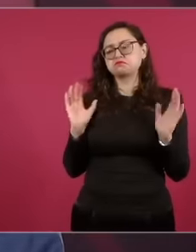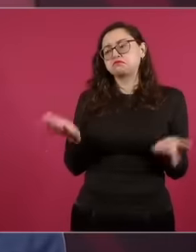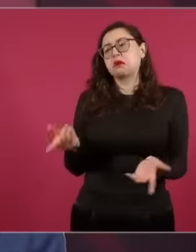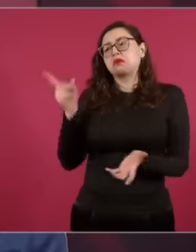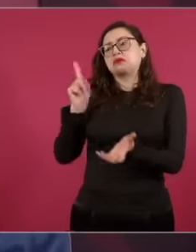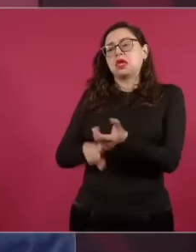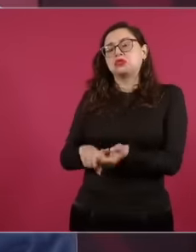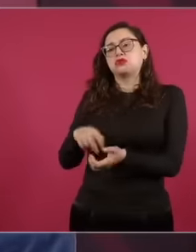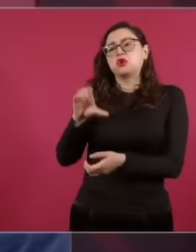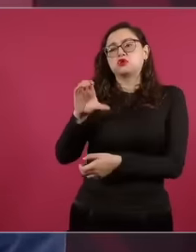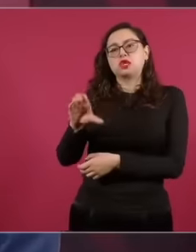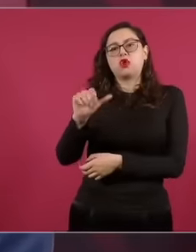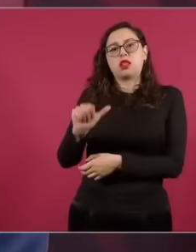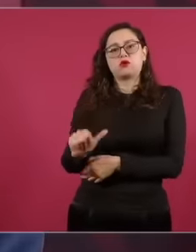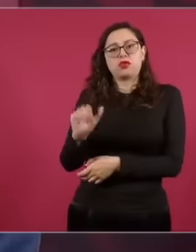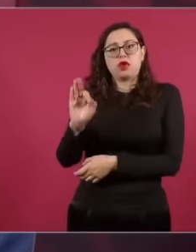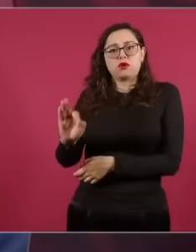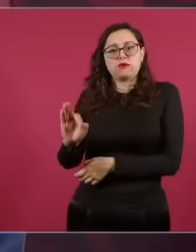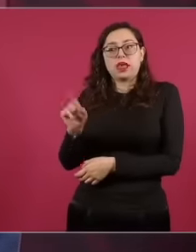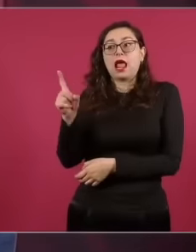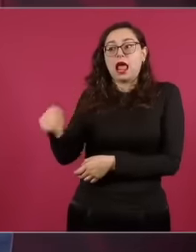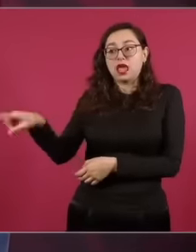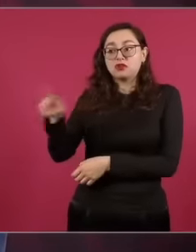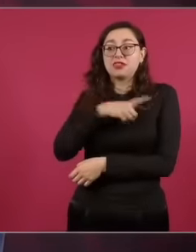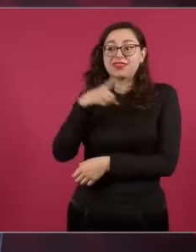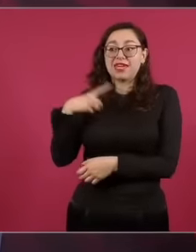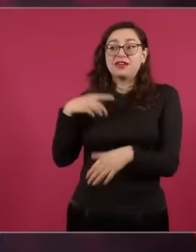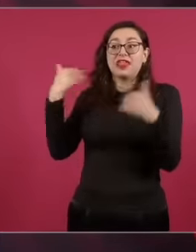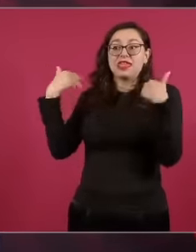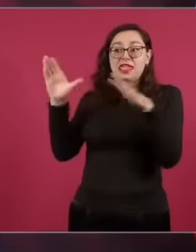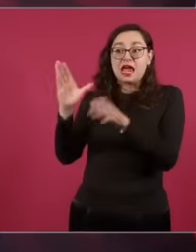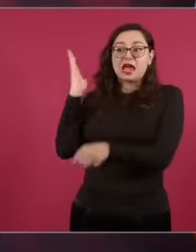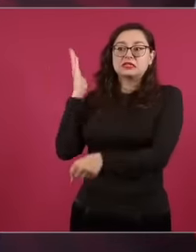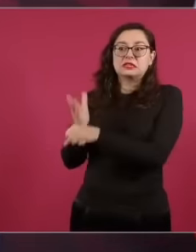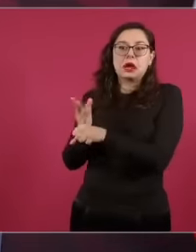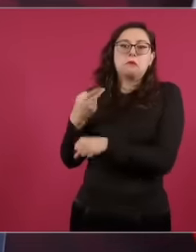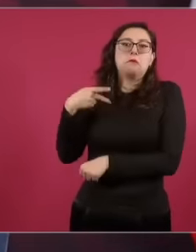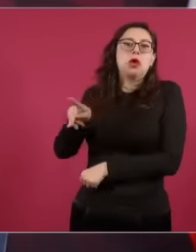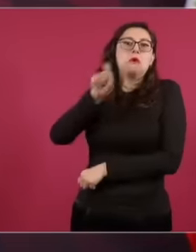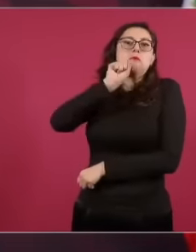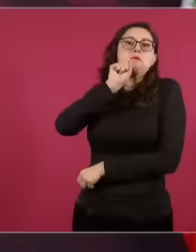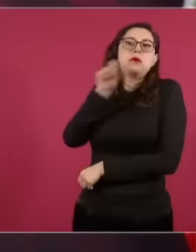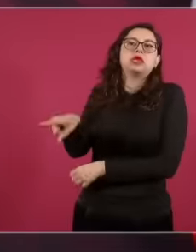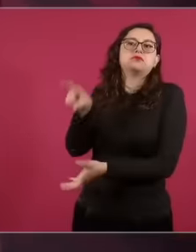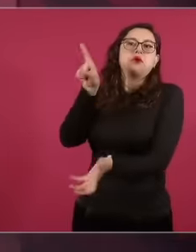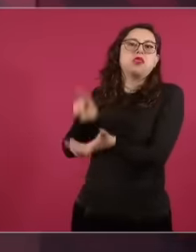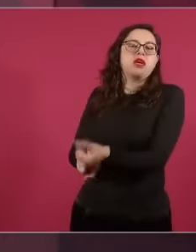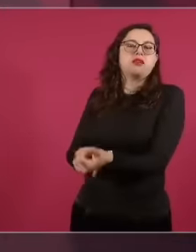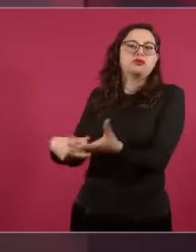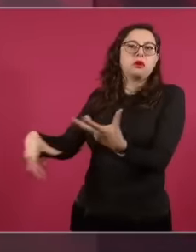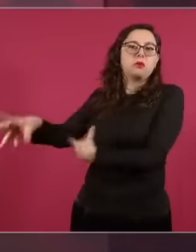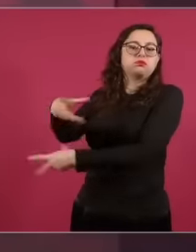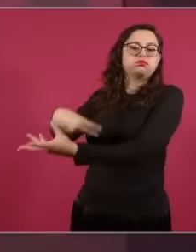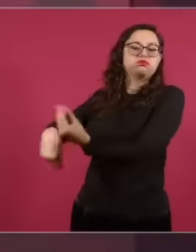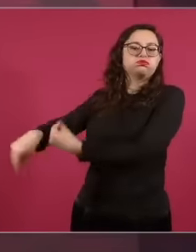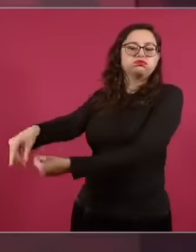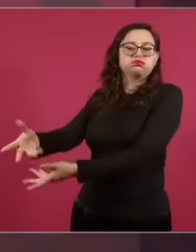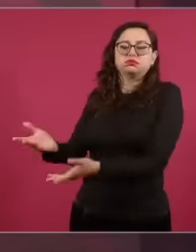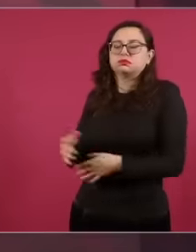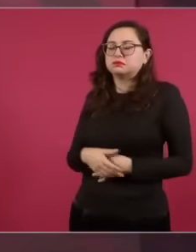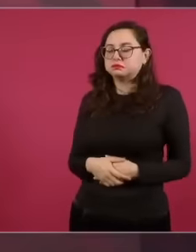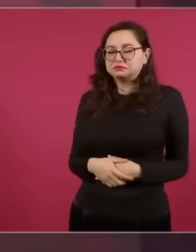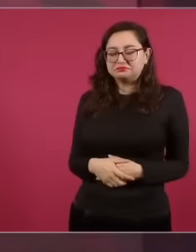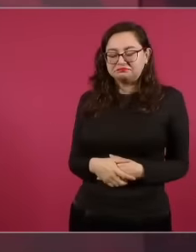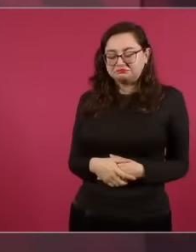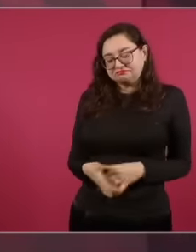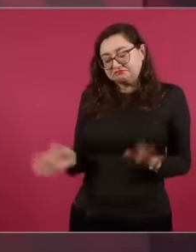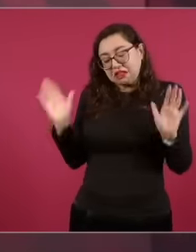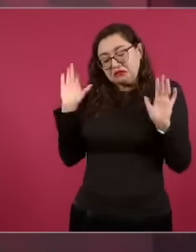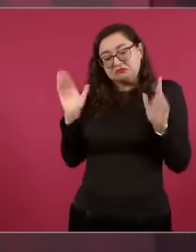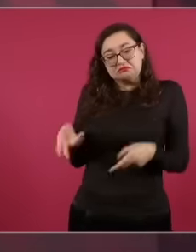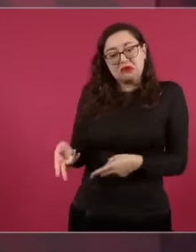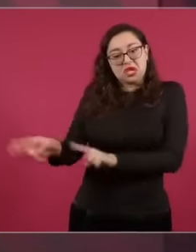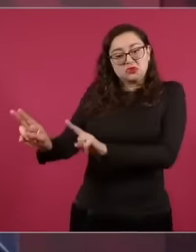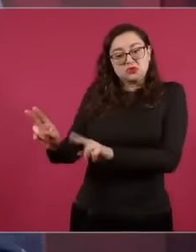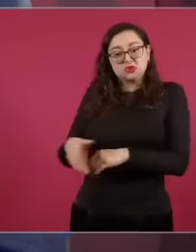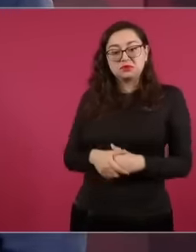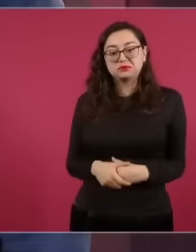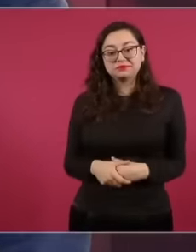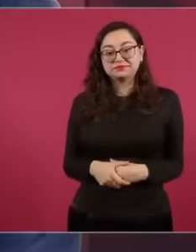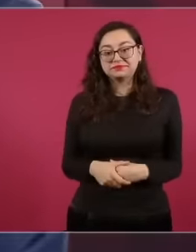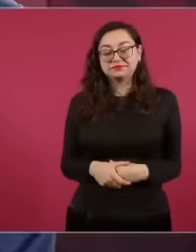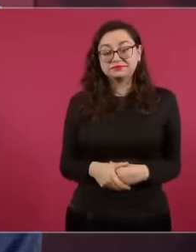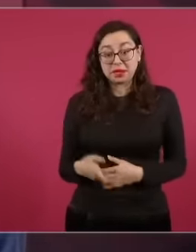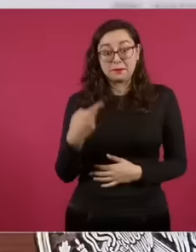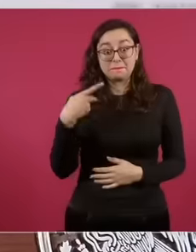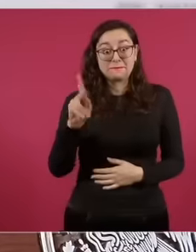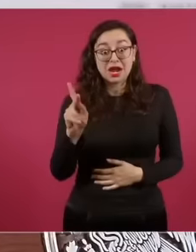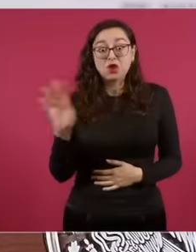but even if it were up to us,